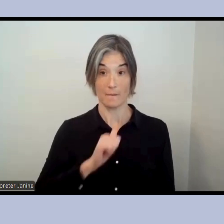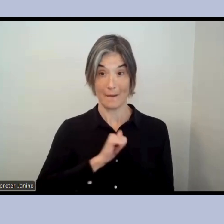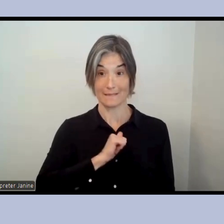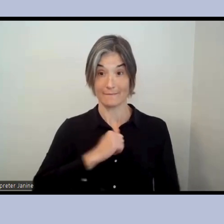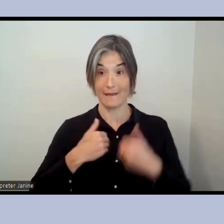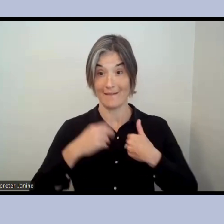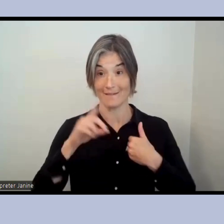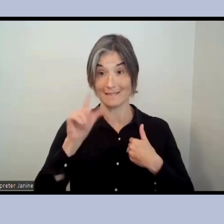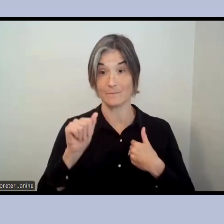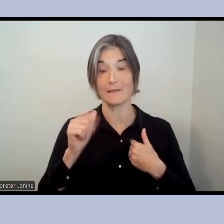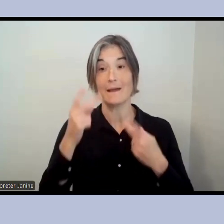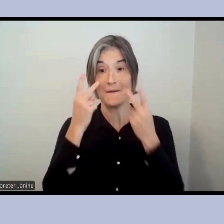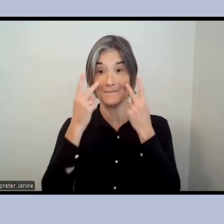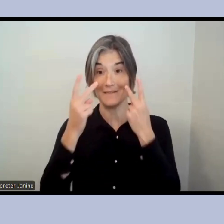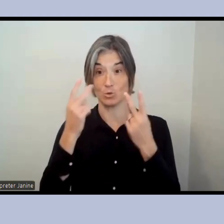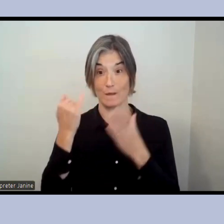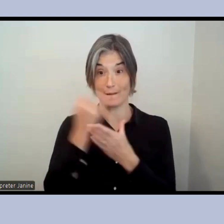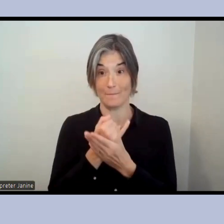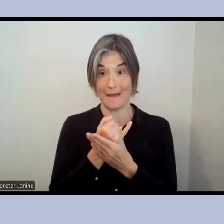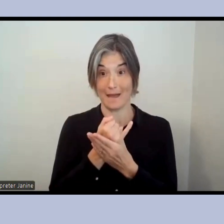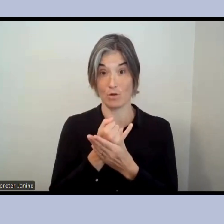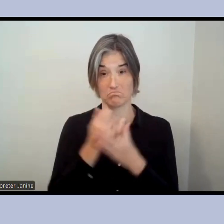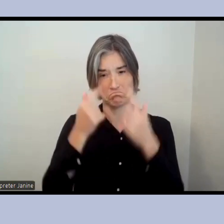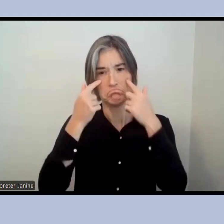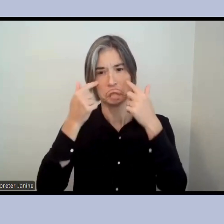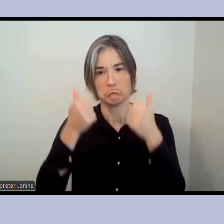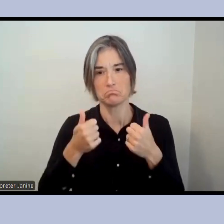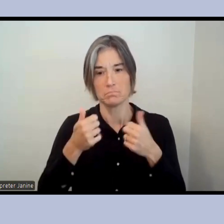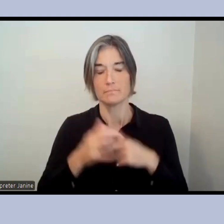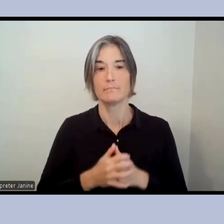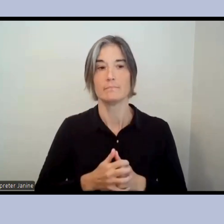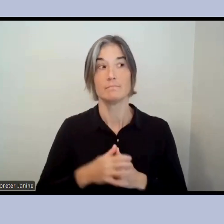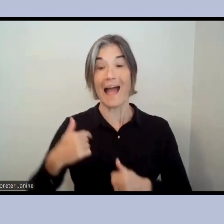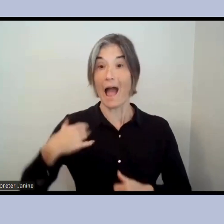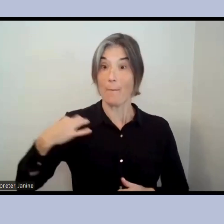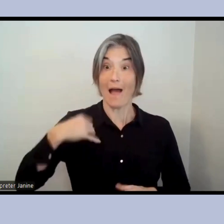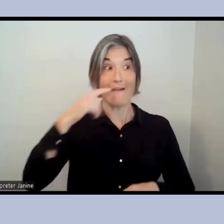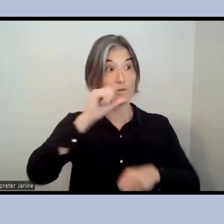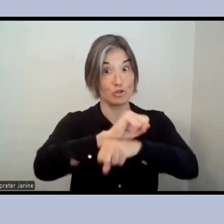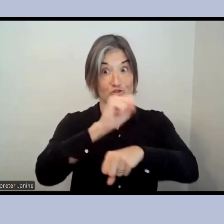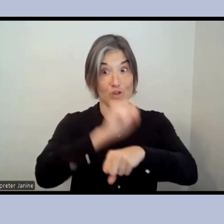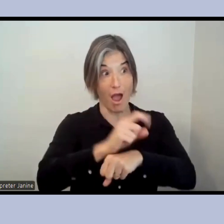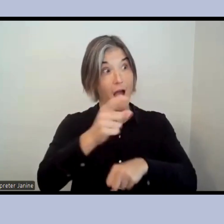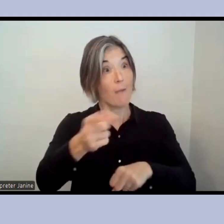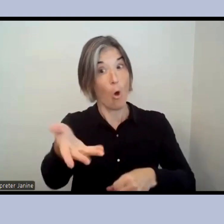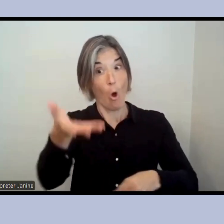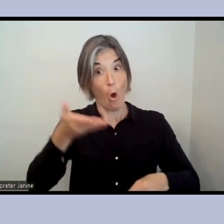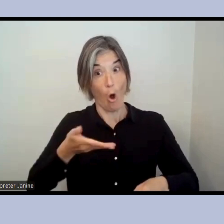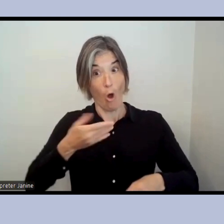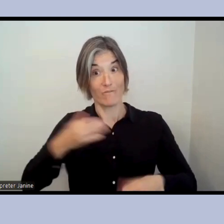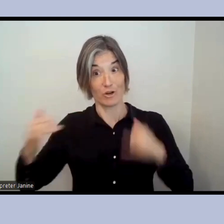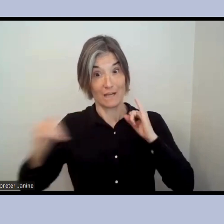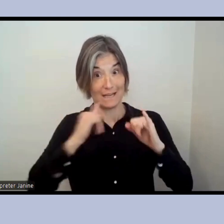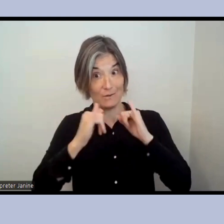I applied for a job and I received an interview. My visual impairment makes it difficult for me to navigate new spaces.